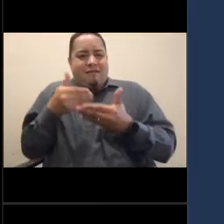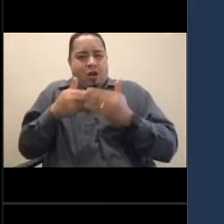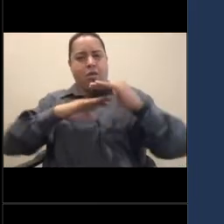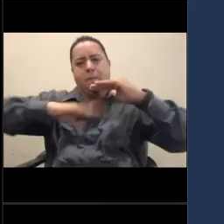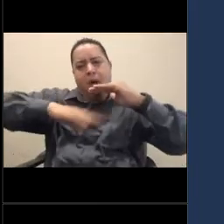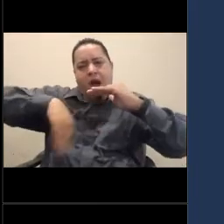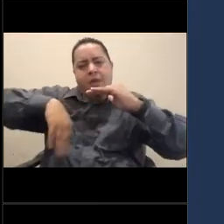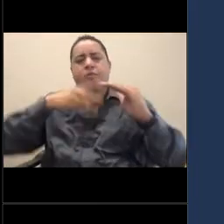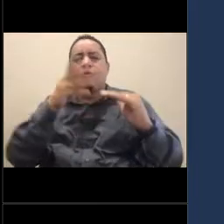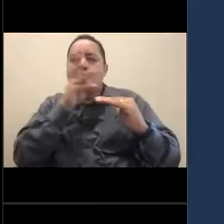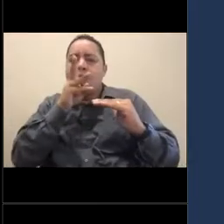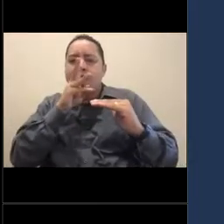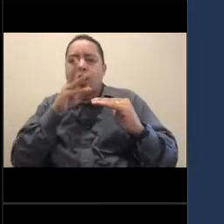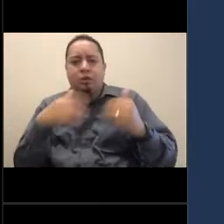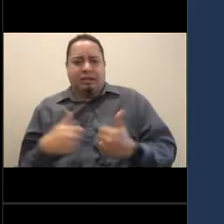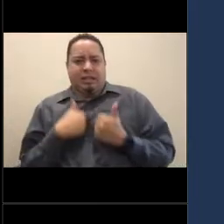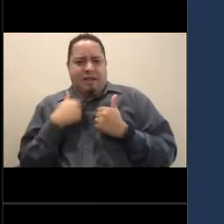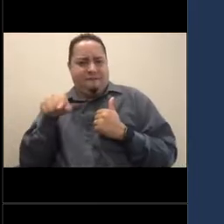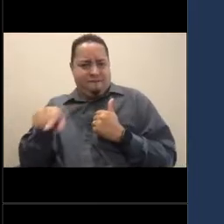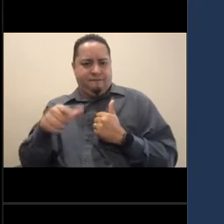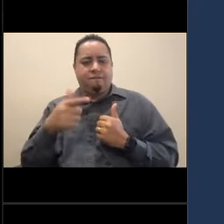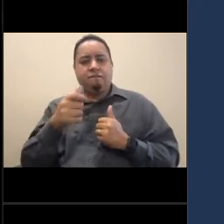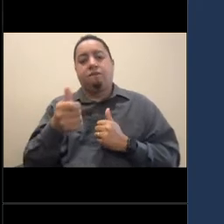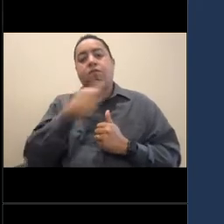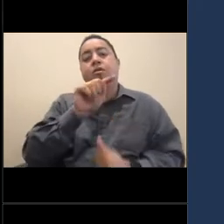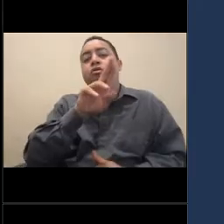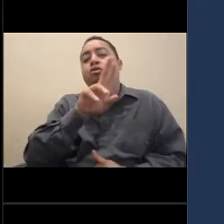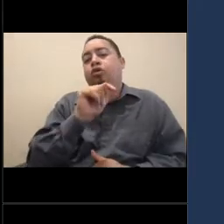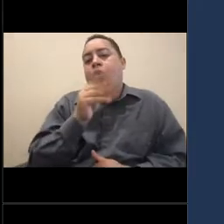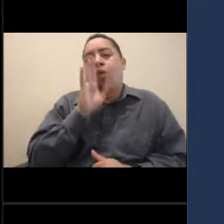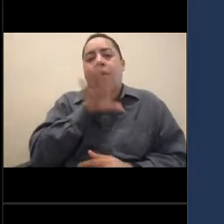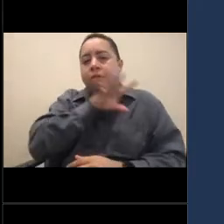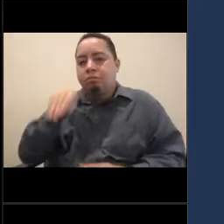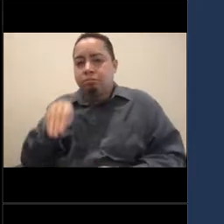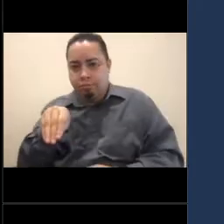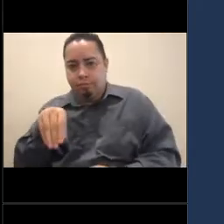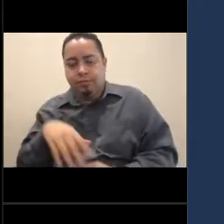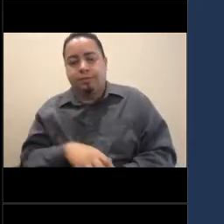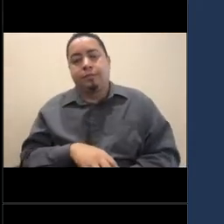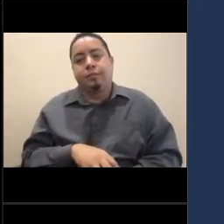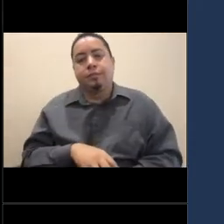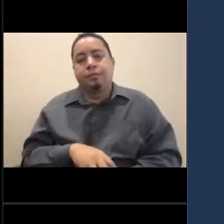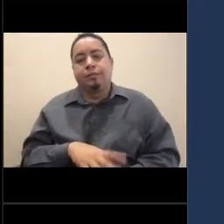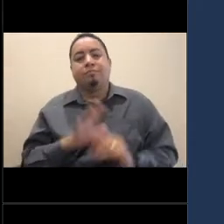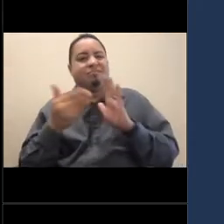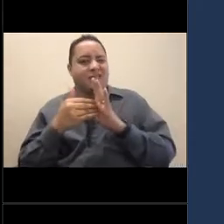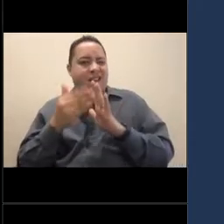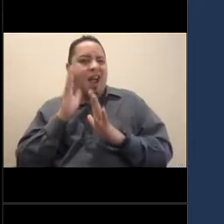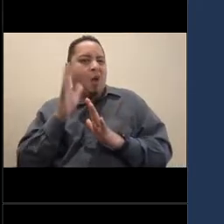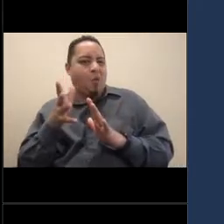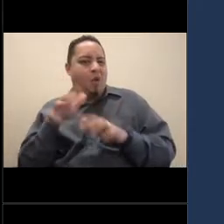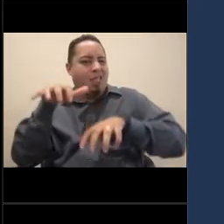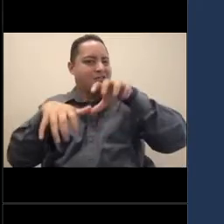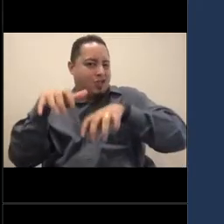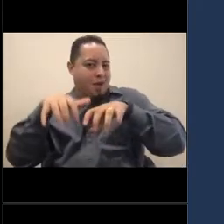in that cold water. [Grace] Great. And I'm putting that in the chat for everyone so they know how to spell sculpin,